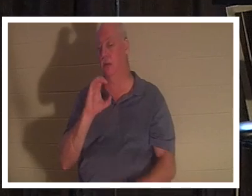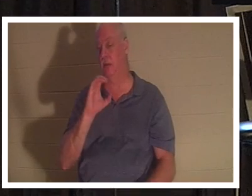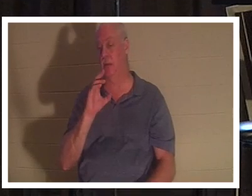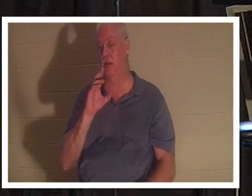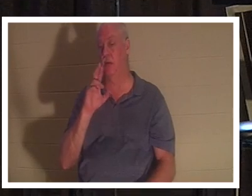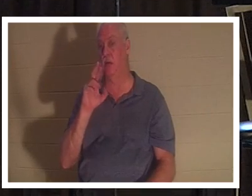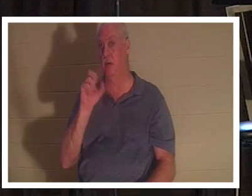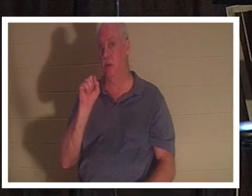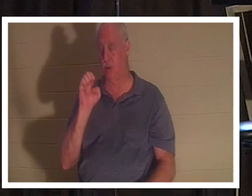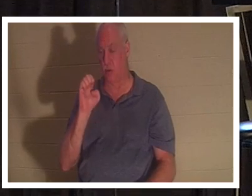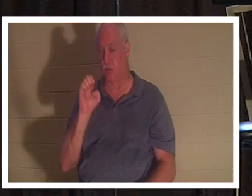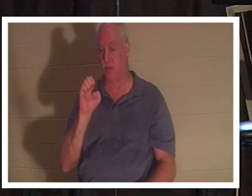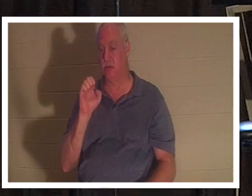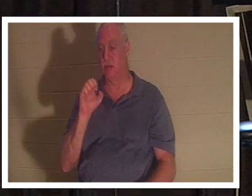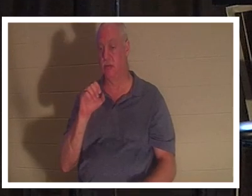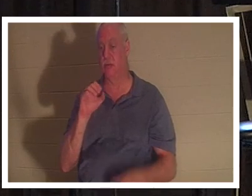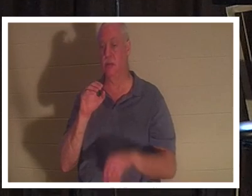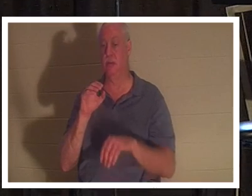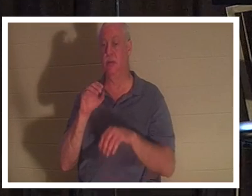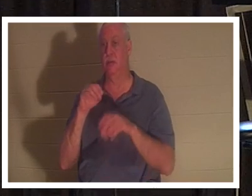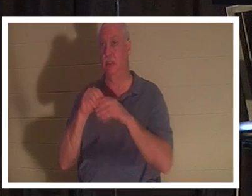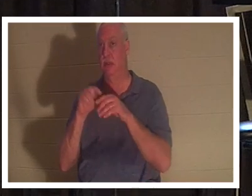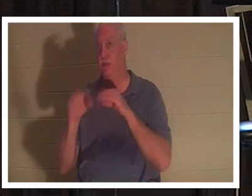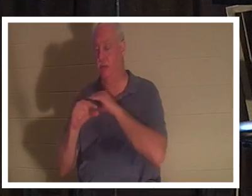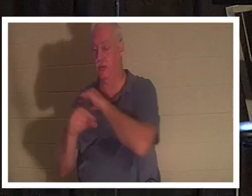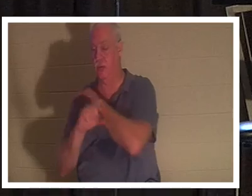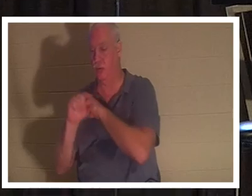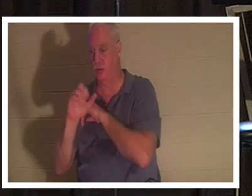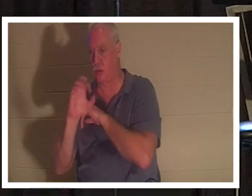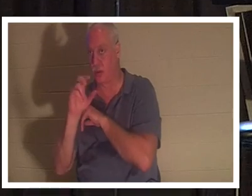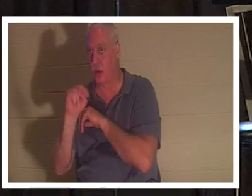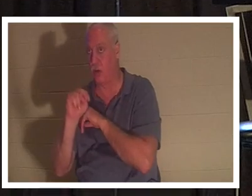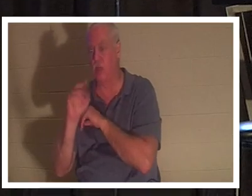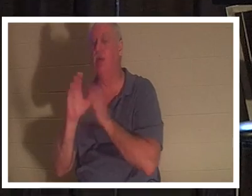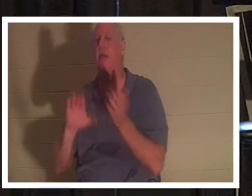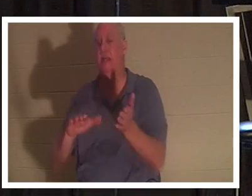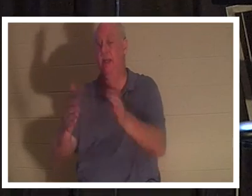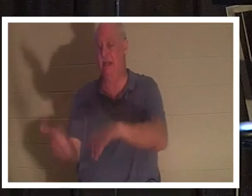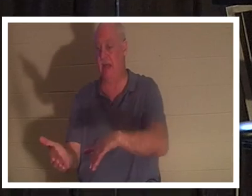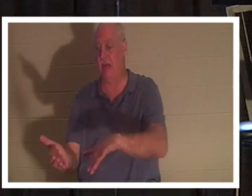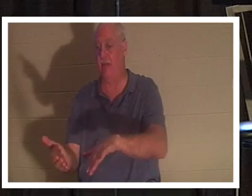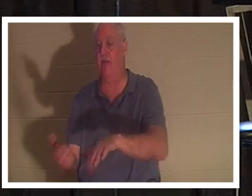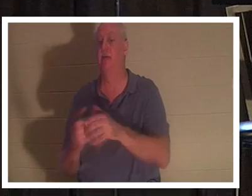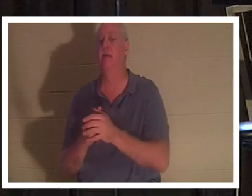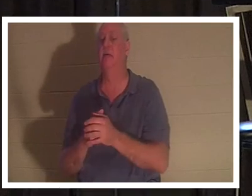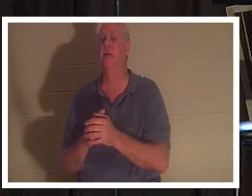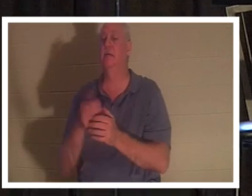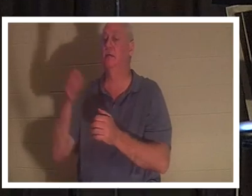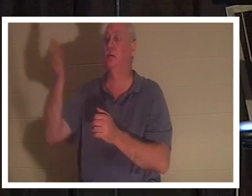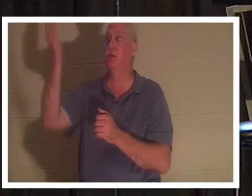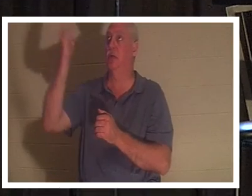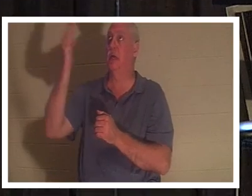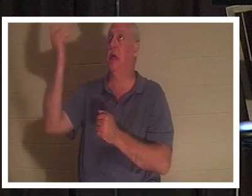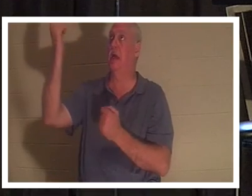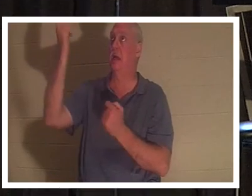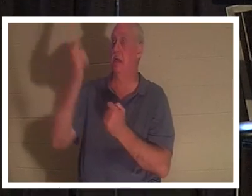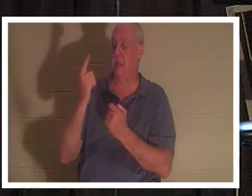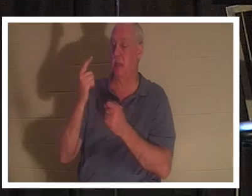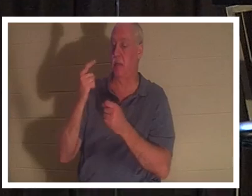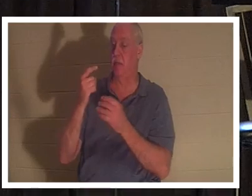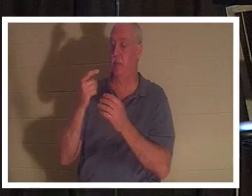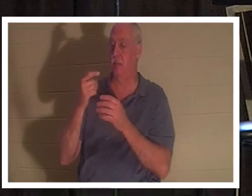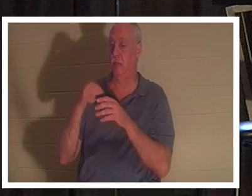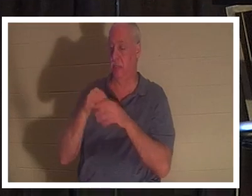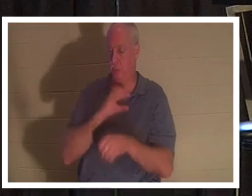mankind in the garden was death. So there in God, God came down in the person of Christ to pay the